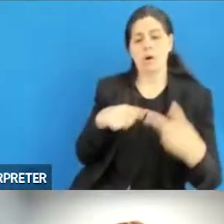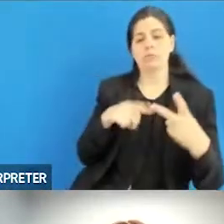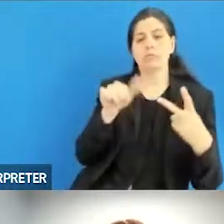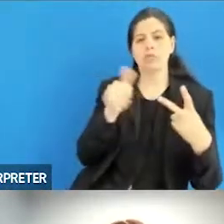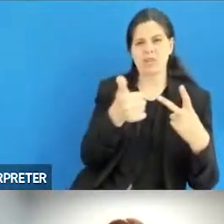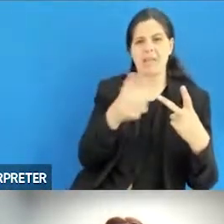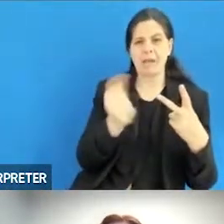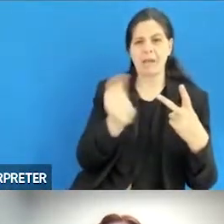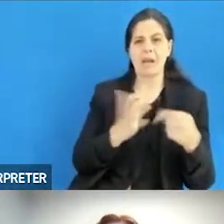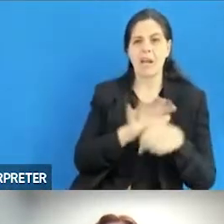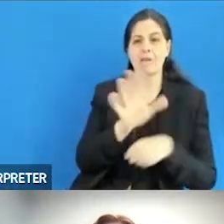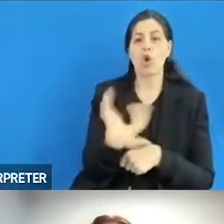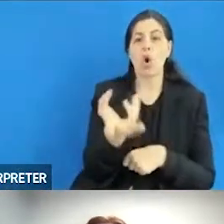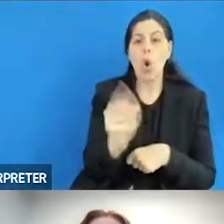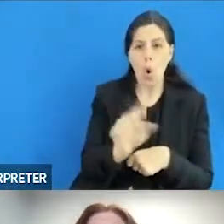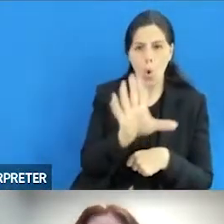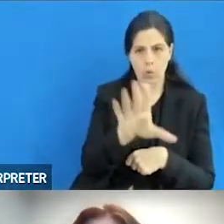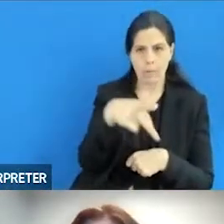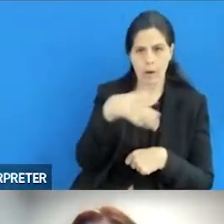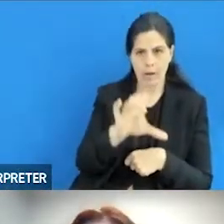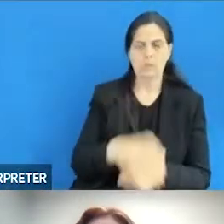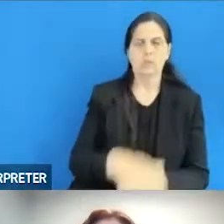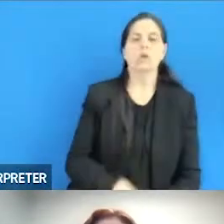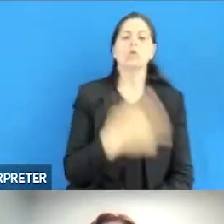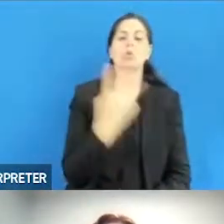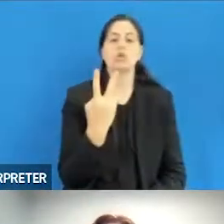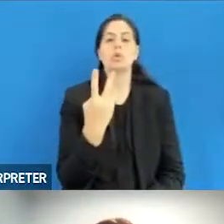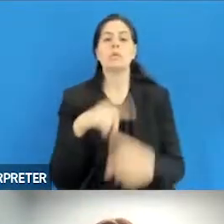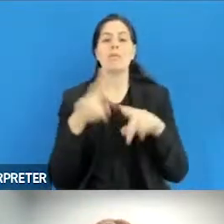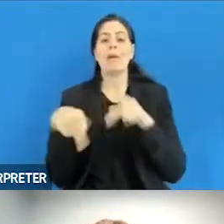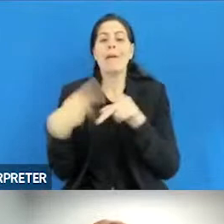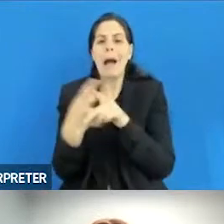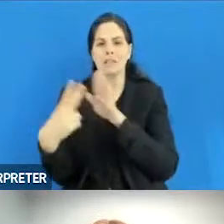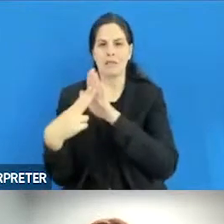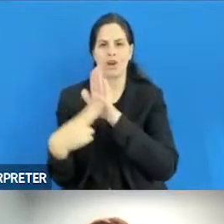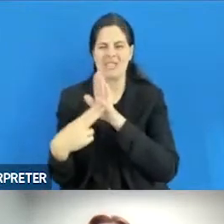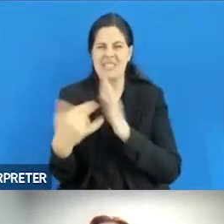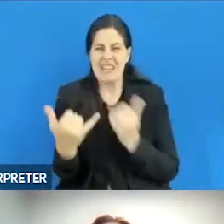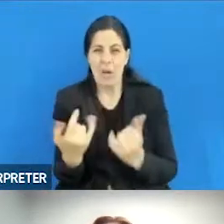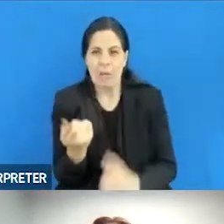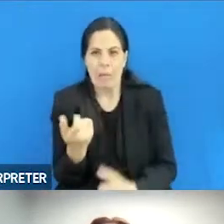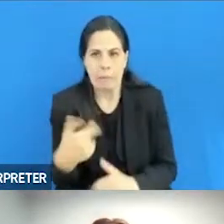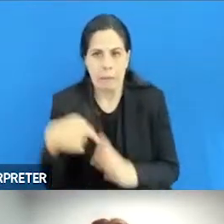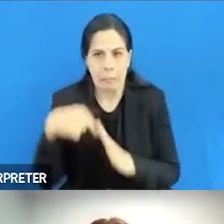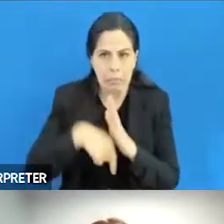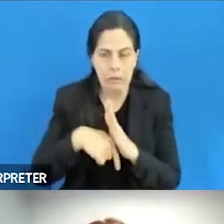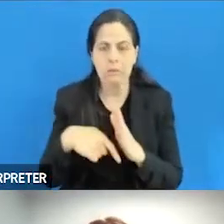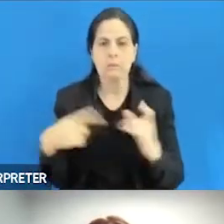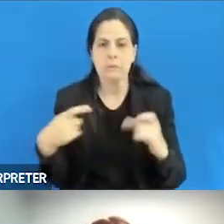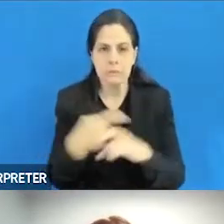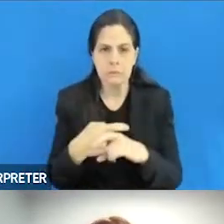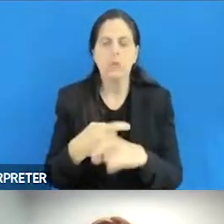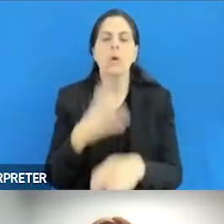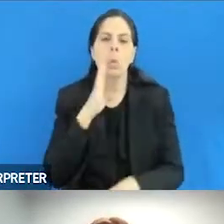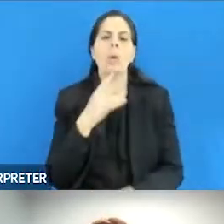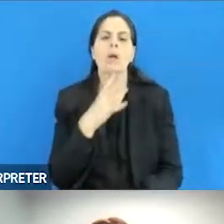And there are two different kinds of podcast contracts and now it's gonna get a little thicker. We're gonna talk about those two kinds of podcast contracts.